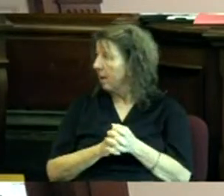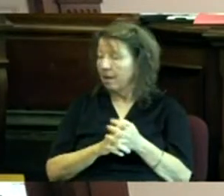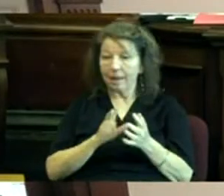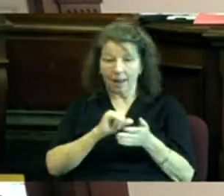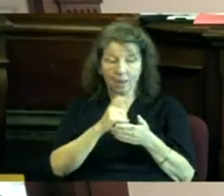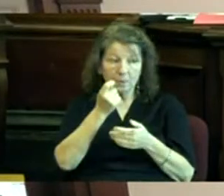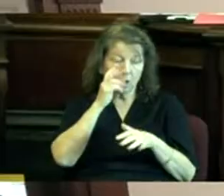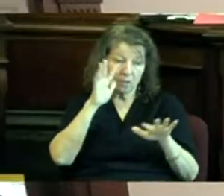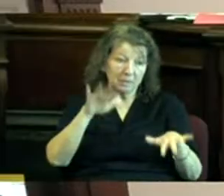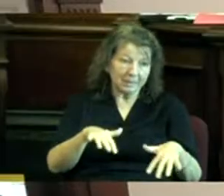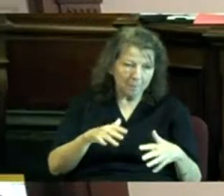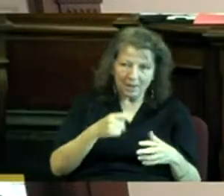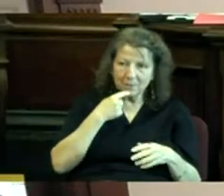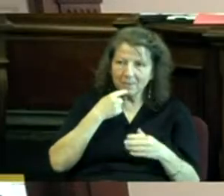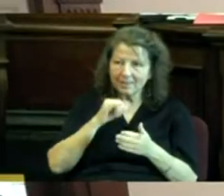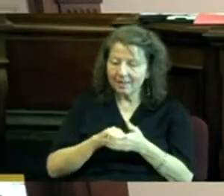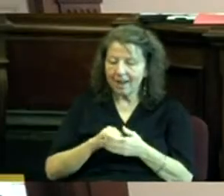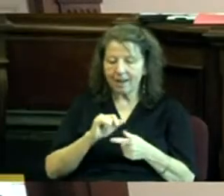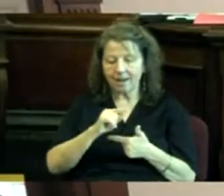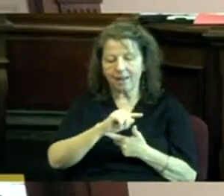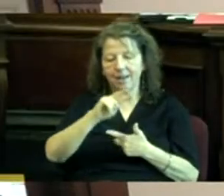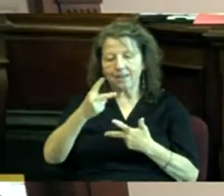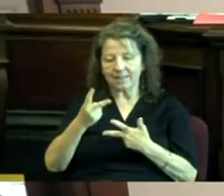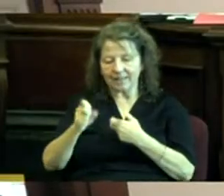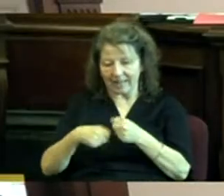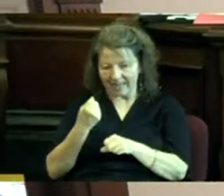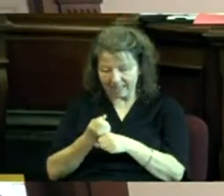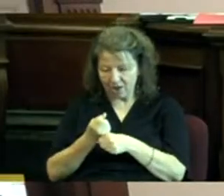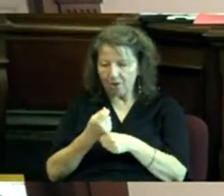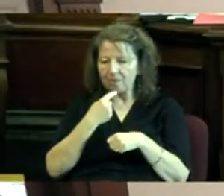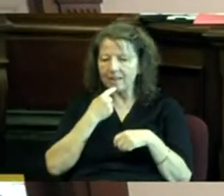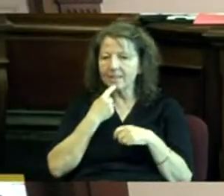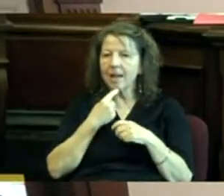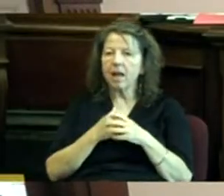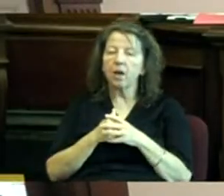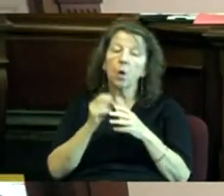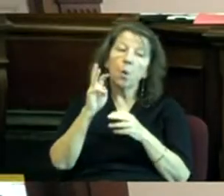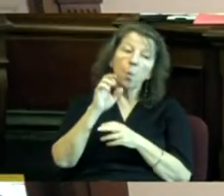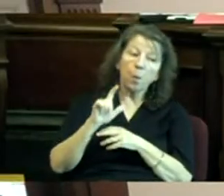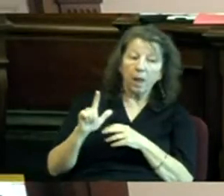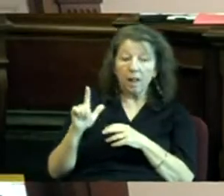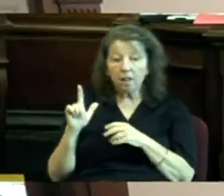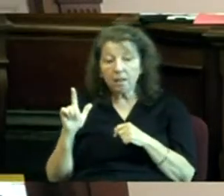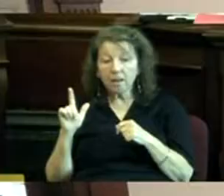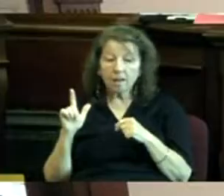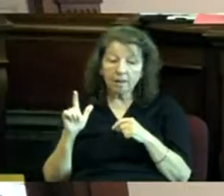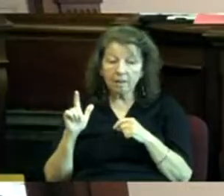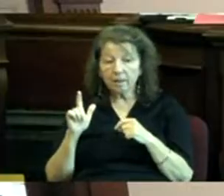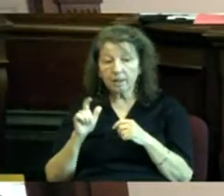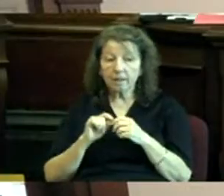effectively said they didn't know, which was kind of